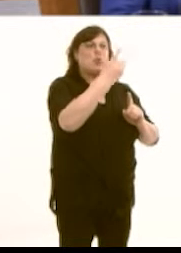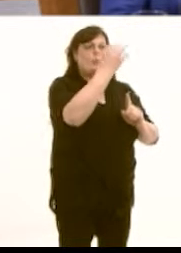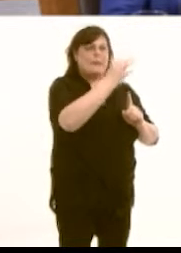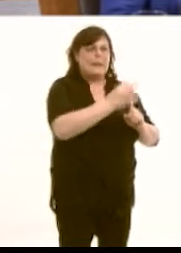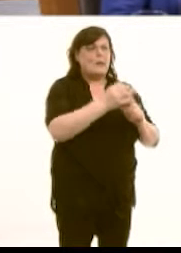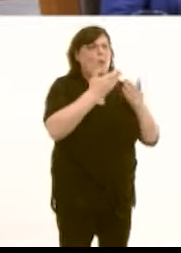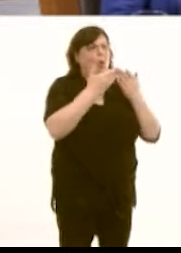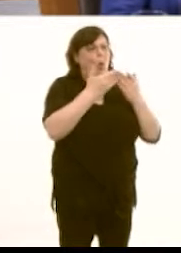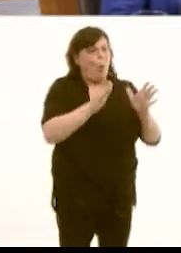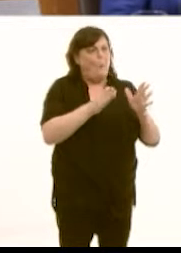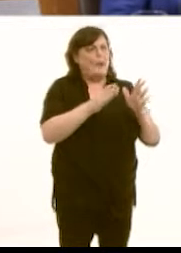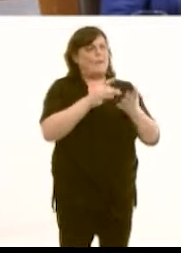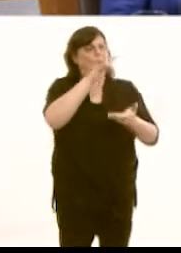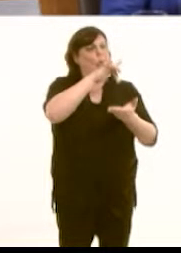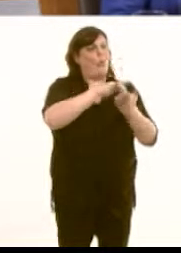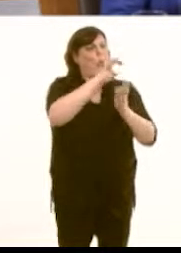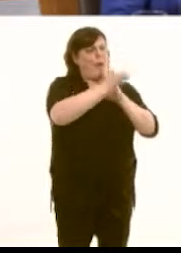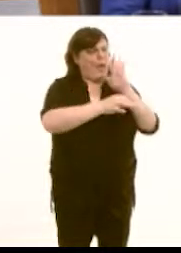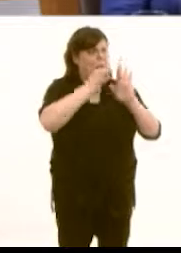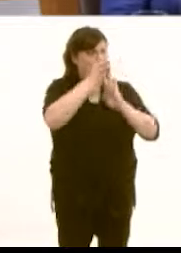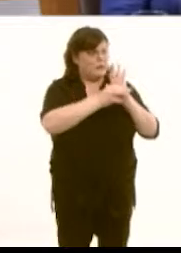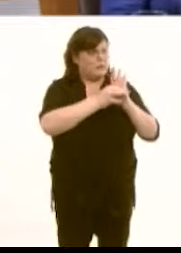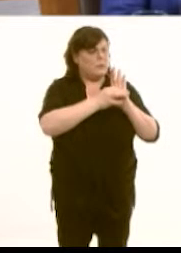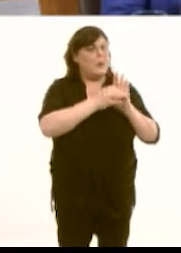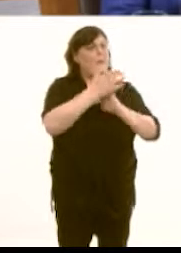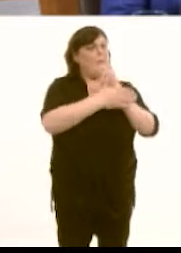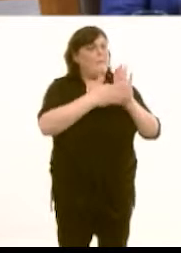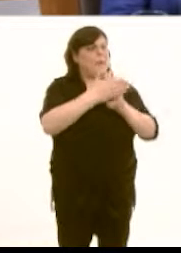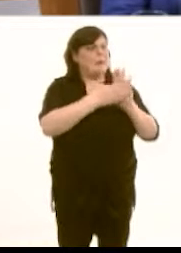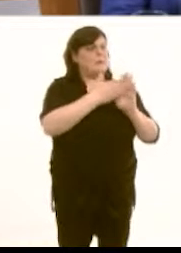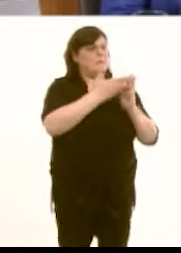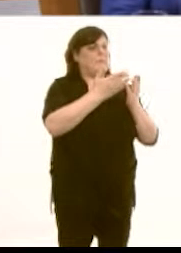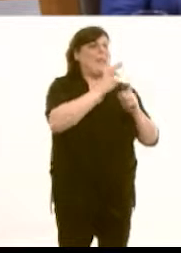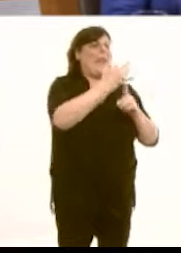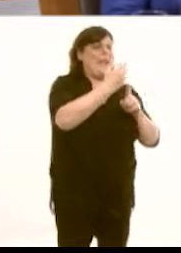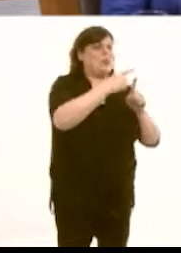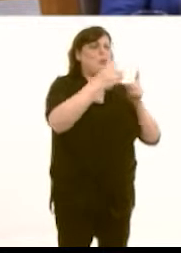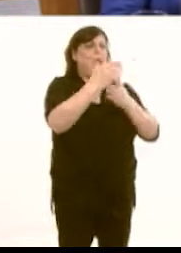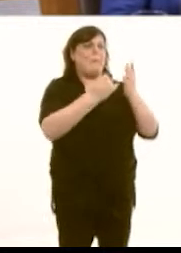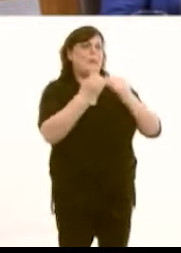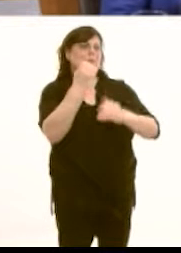core hoursói.e. 8 a.m. to 6.30 p.m., Mondays to Fridays. That is up fromó[Interruption.]